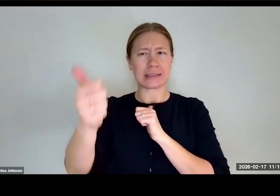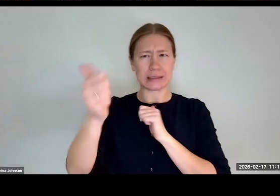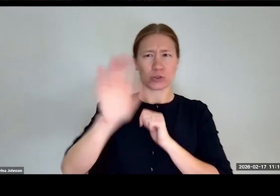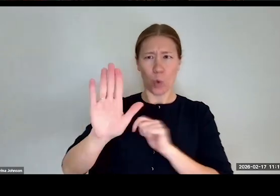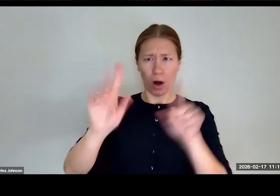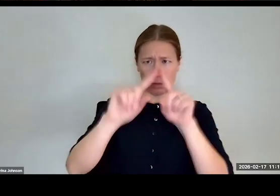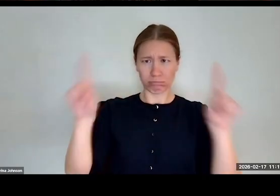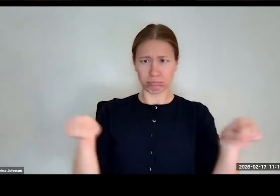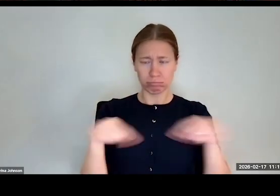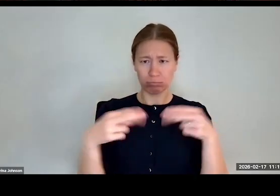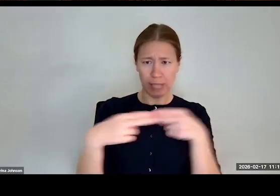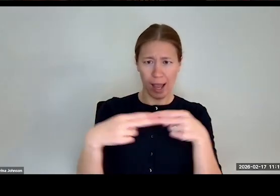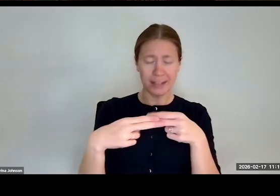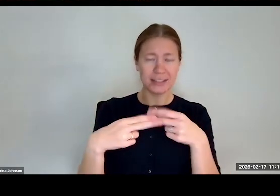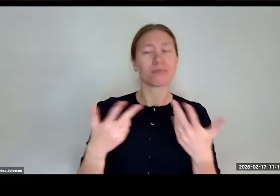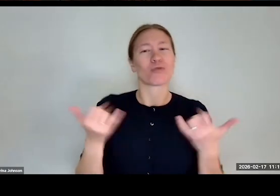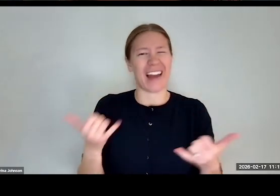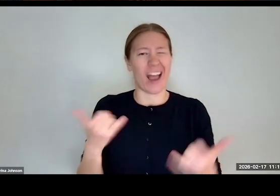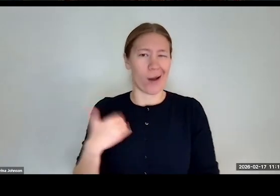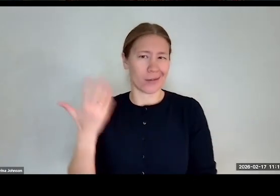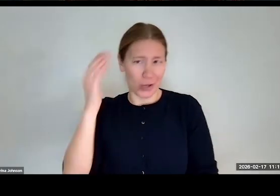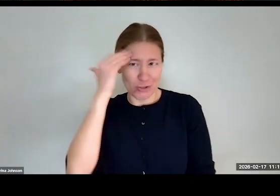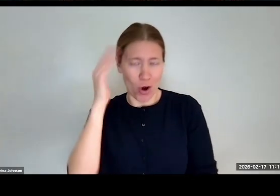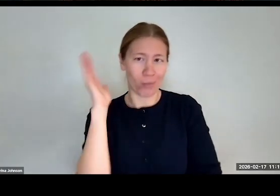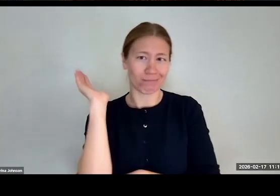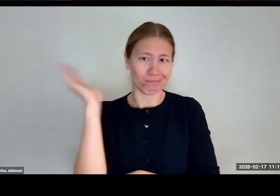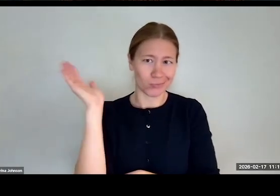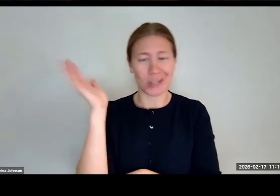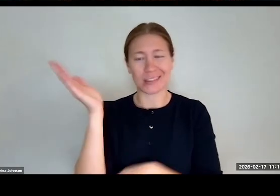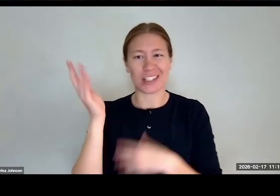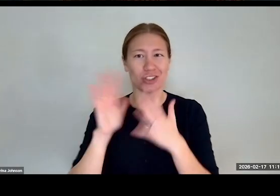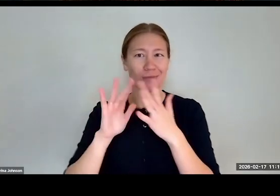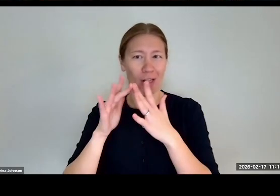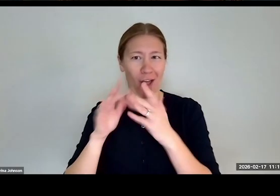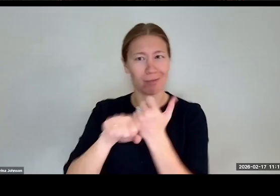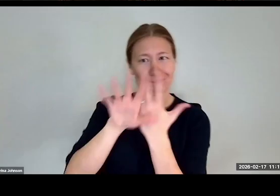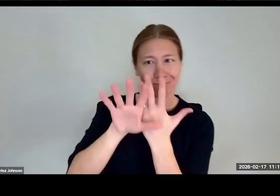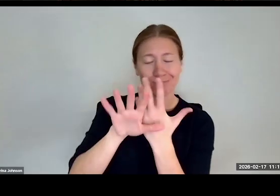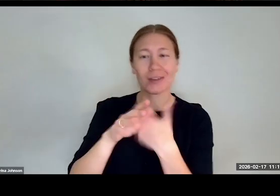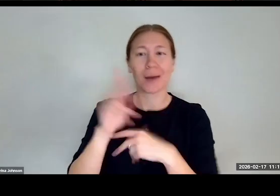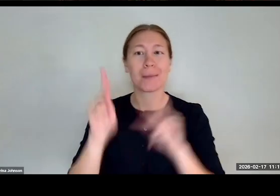So right now I, I know I'm presenting virtually people are right in front of their screens. People have magnification tools,